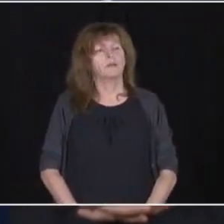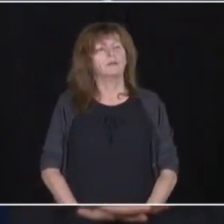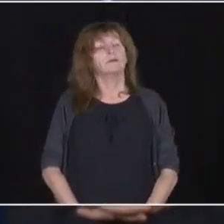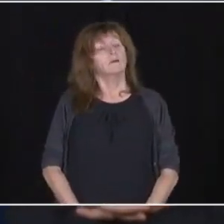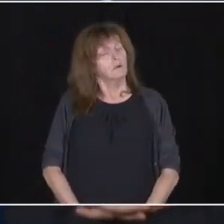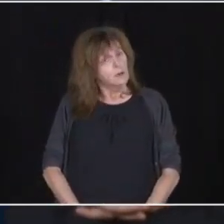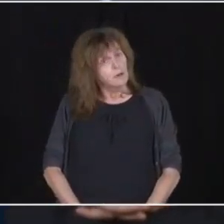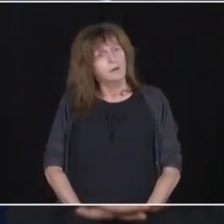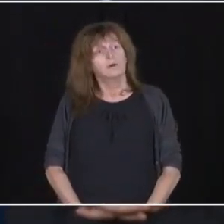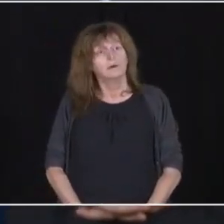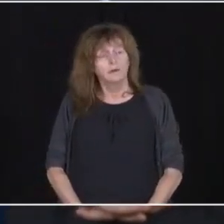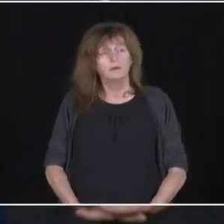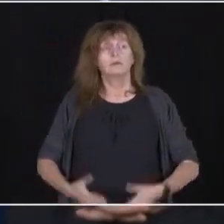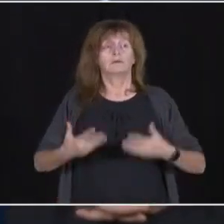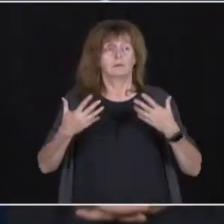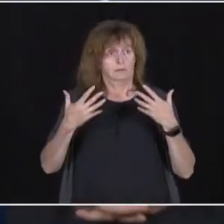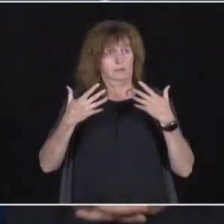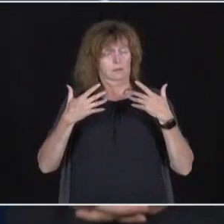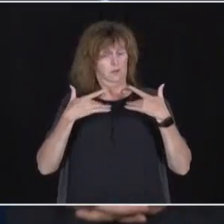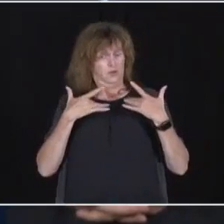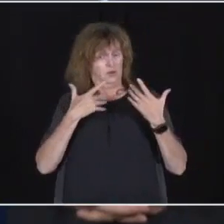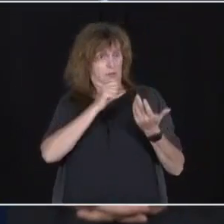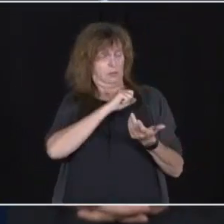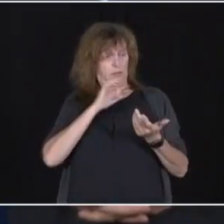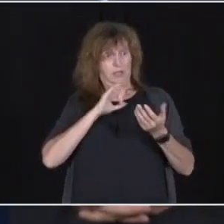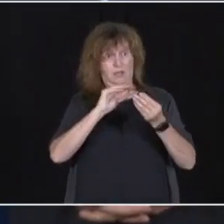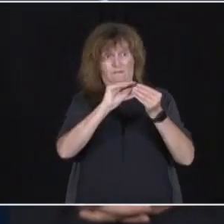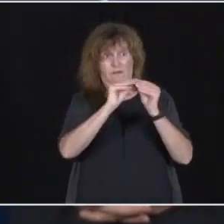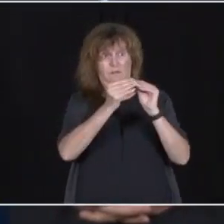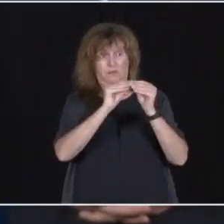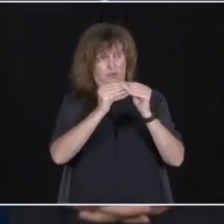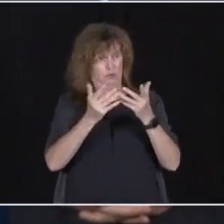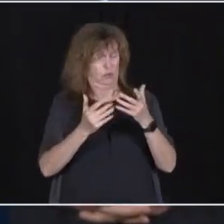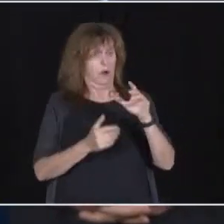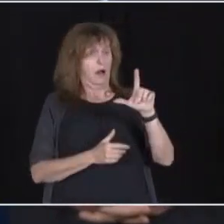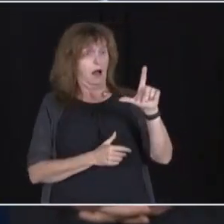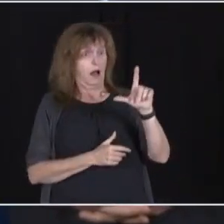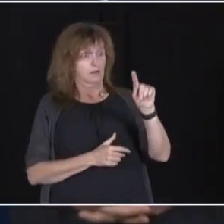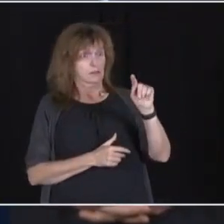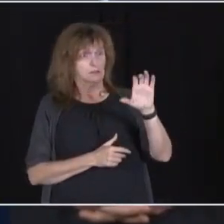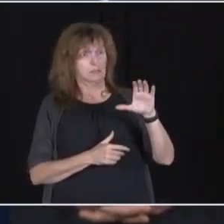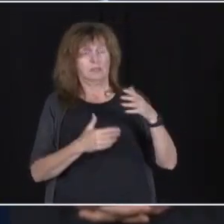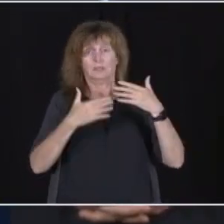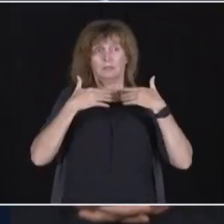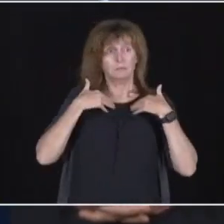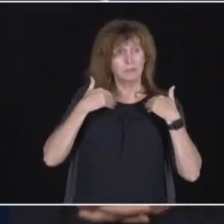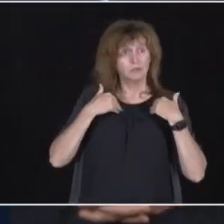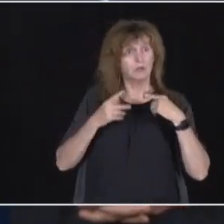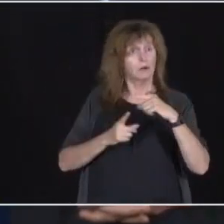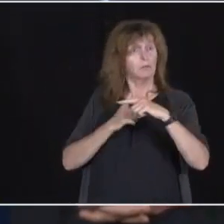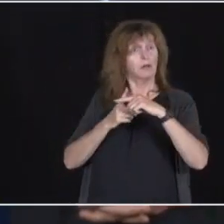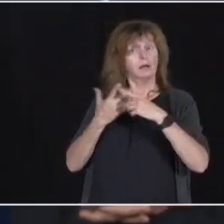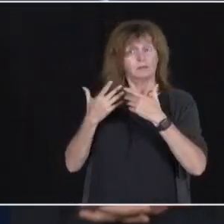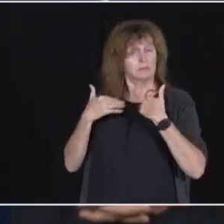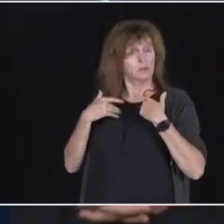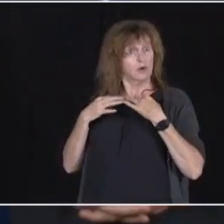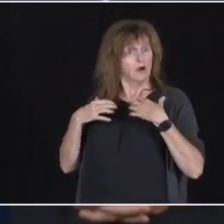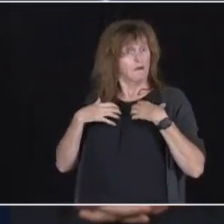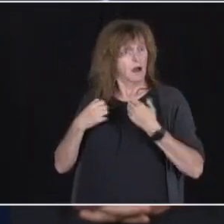three weeks. This is exactly the reason. You made up. Thank you. Maybe I will pass over to the Minister of Health.